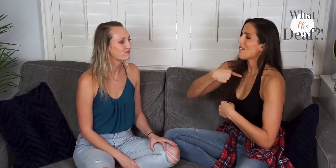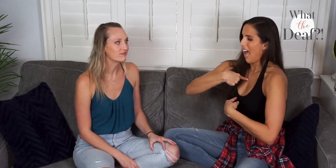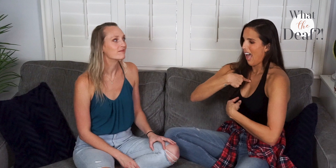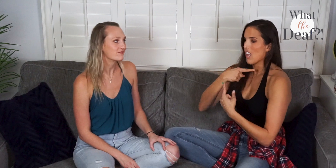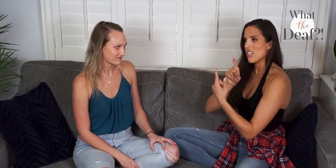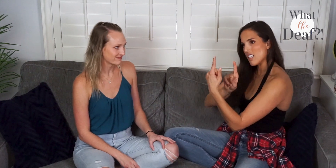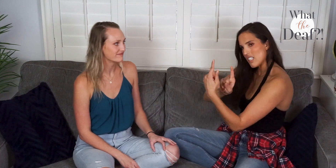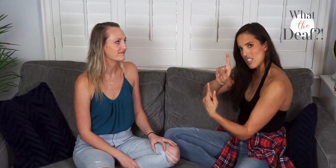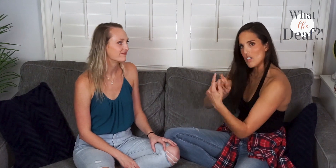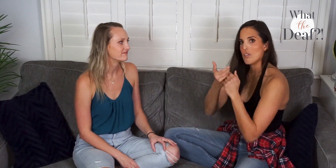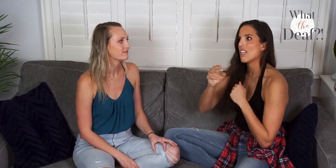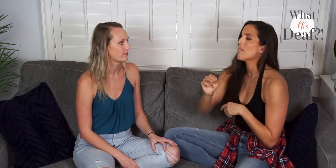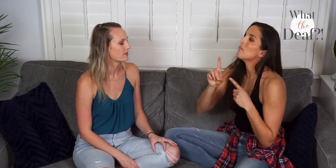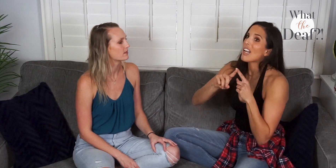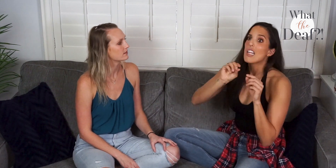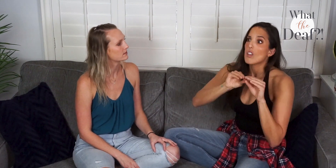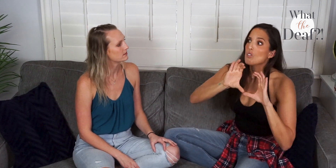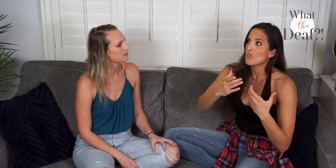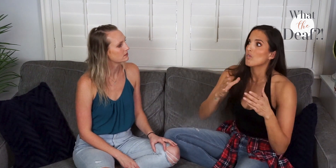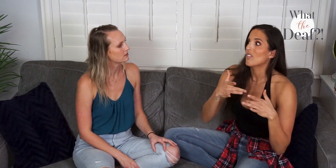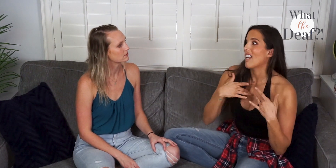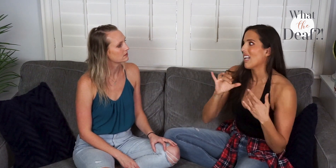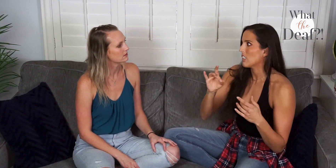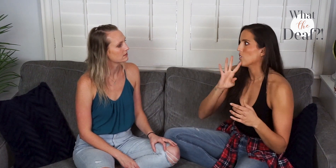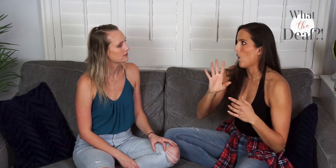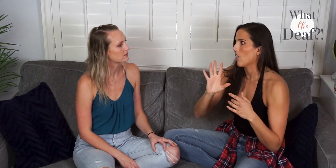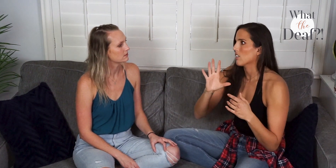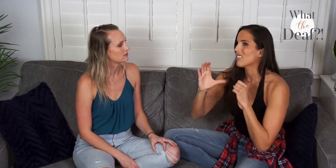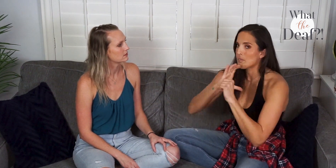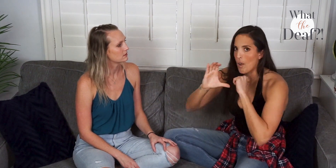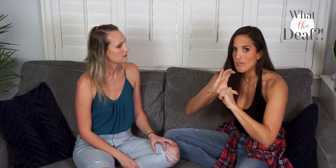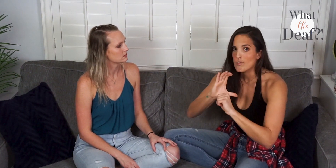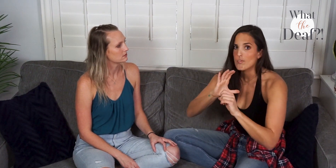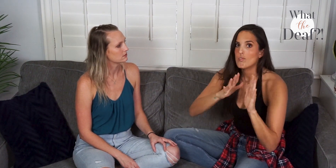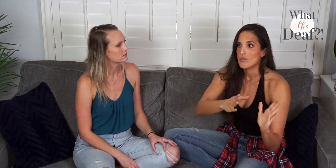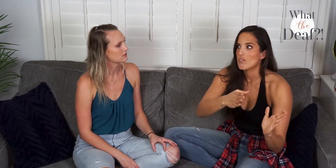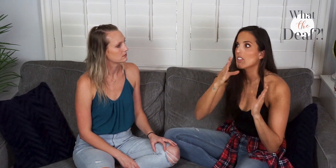I'm talking about the first time I had one-on-one time with him. But in the group then I did sim com.